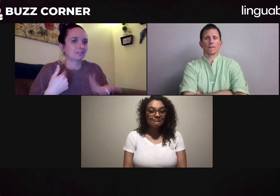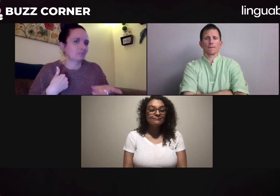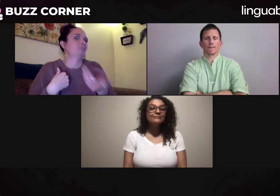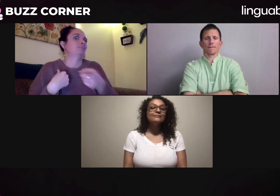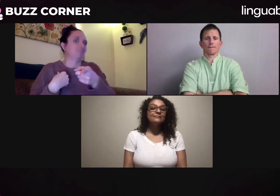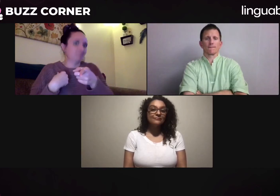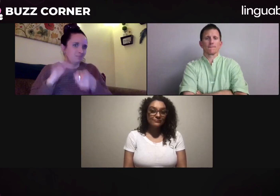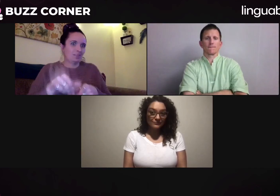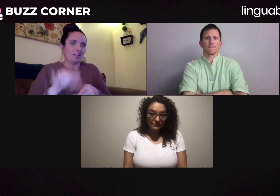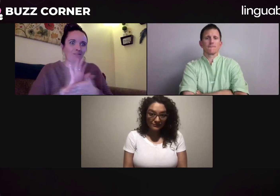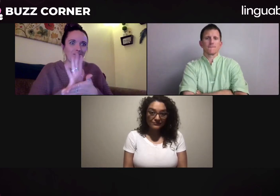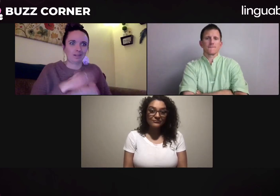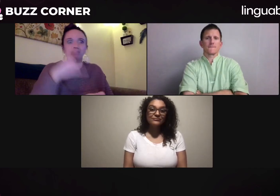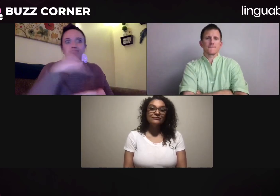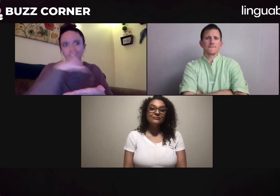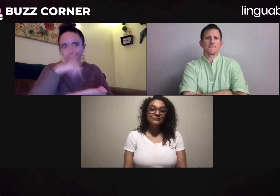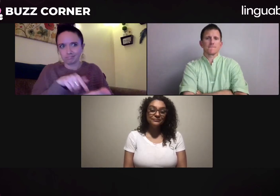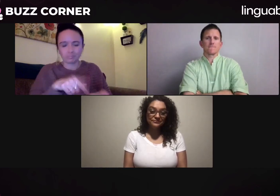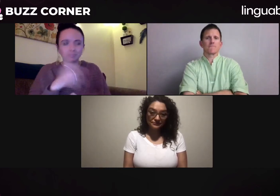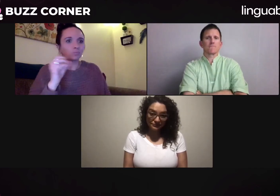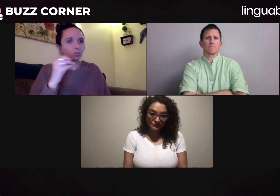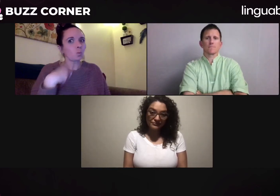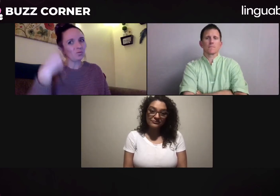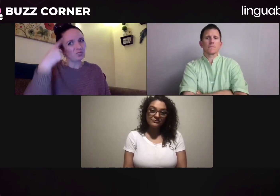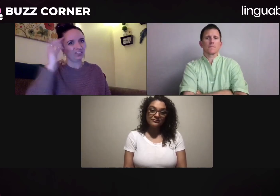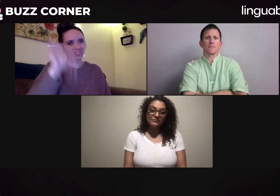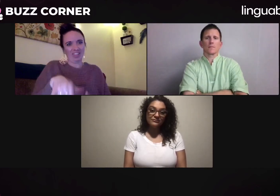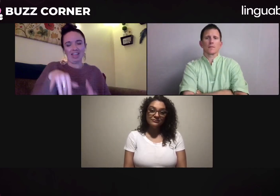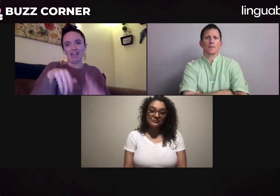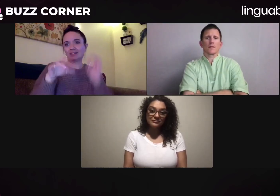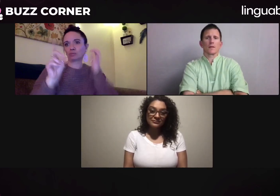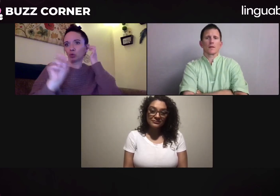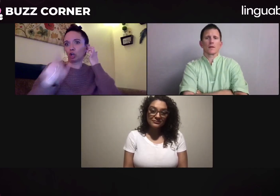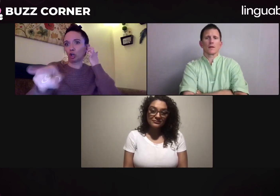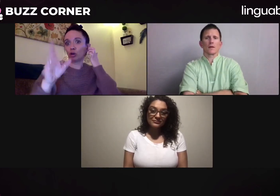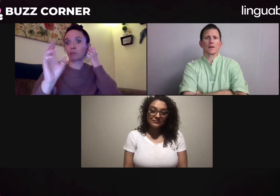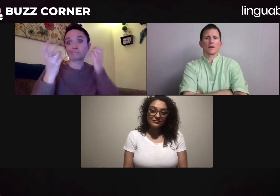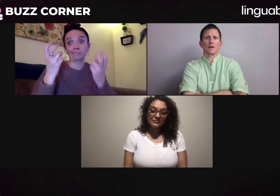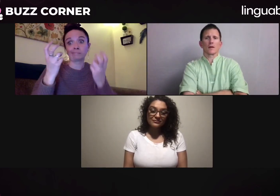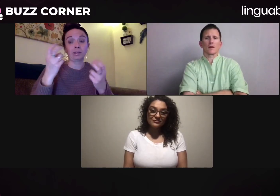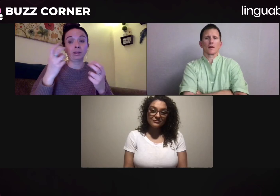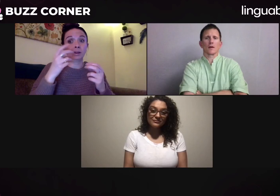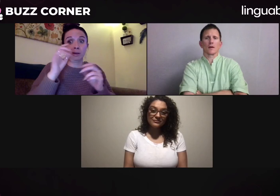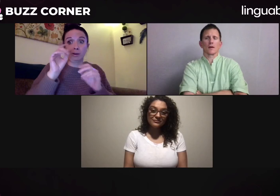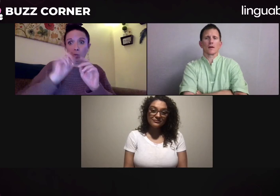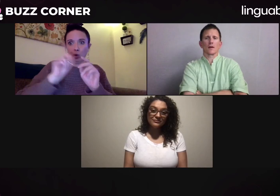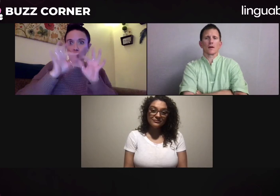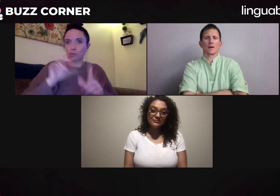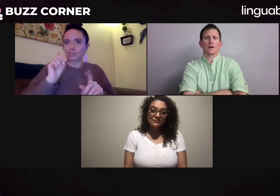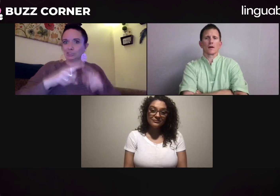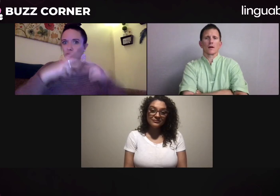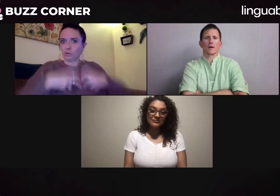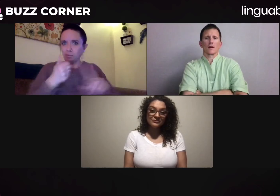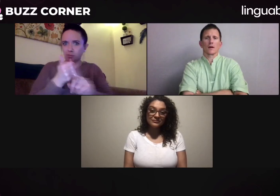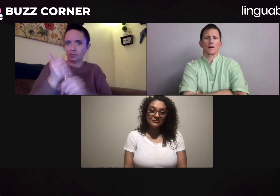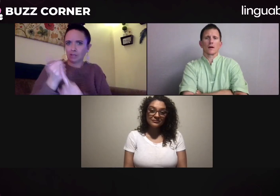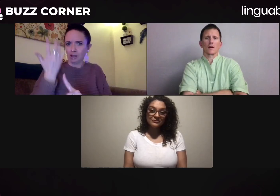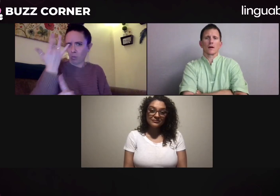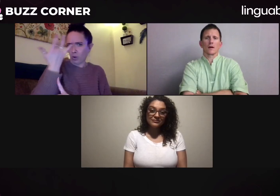And I just loved what she had to say about that. And I think that that's where, you know, when interpreters are doing some self-reflection